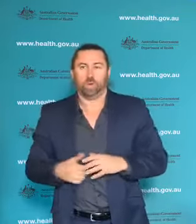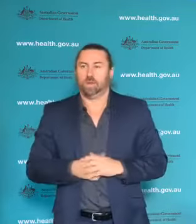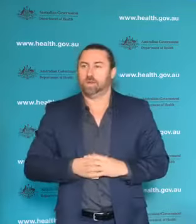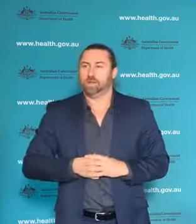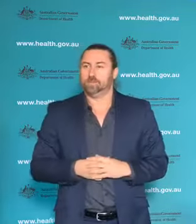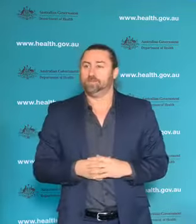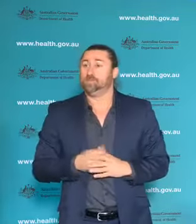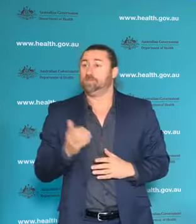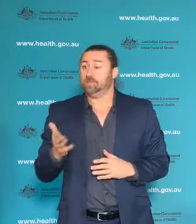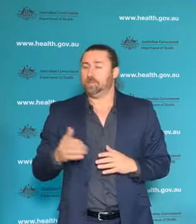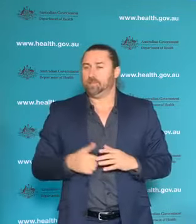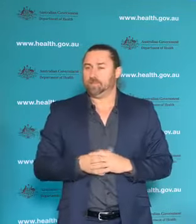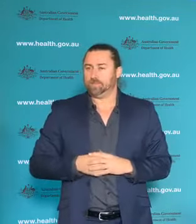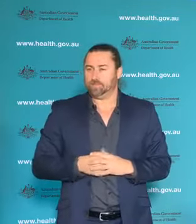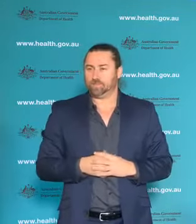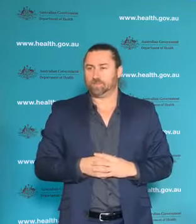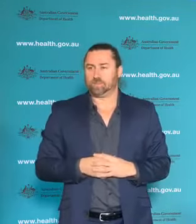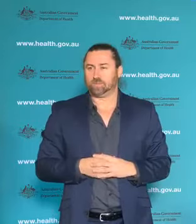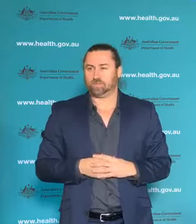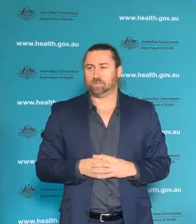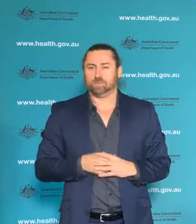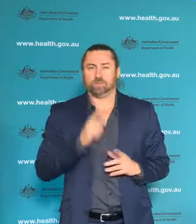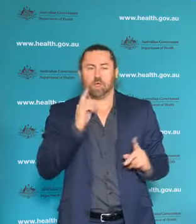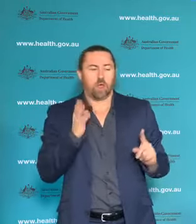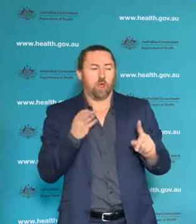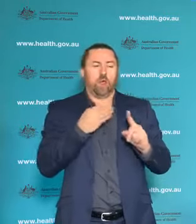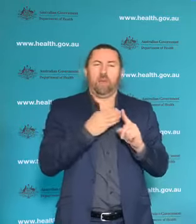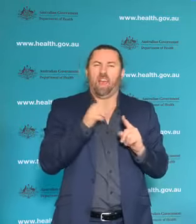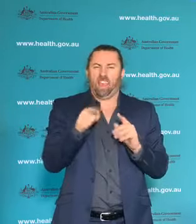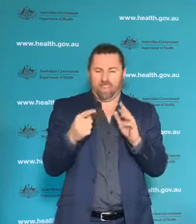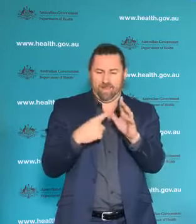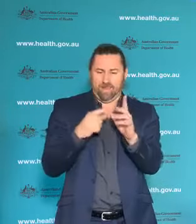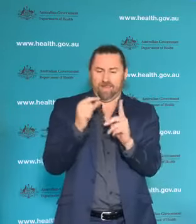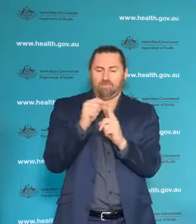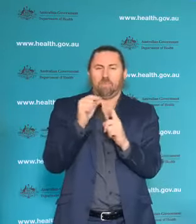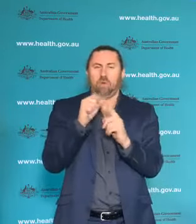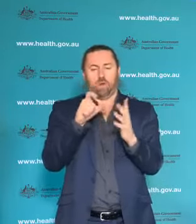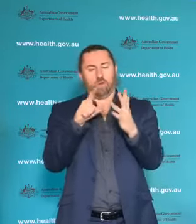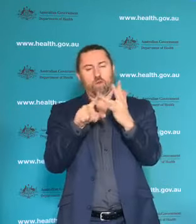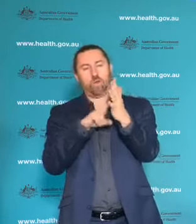Reporter: In terms – just going back to the COVIDsafe app, it has had